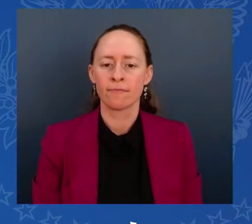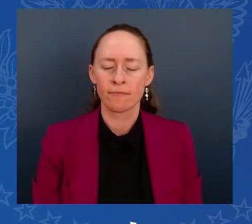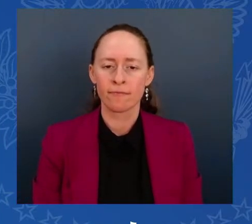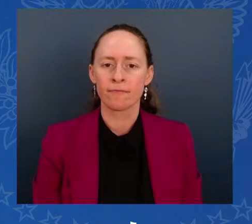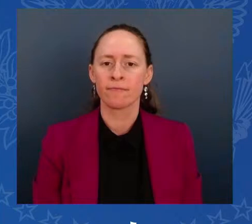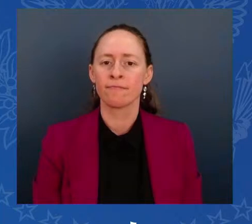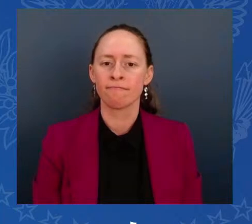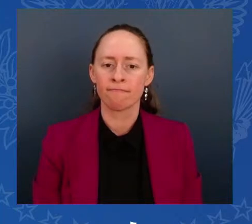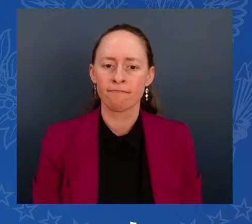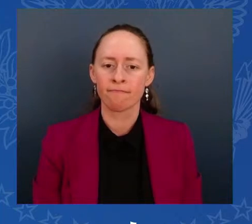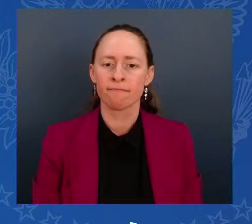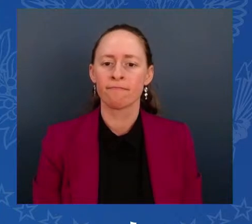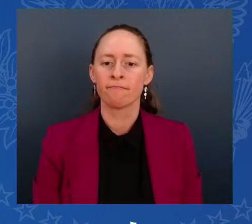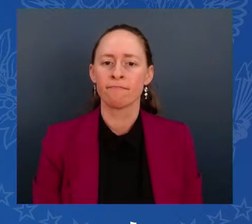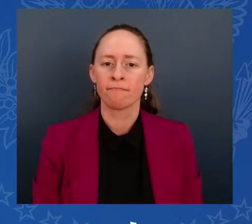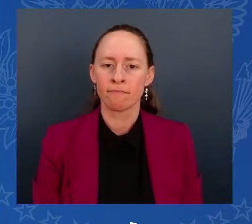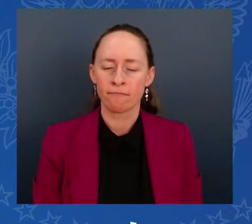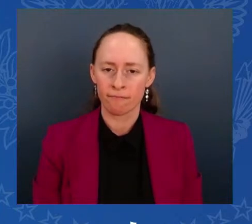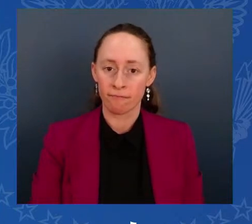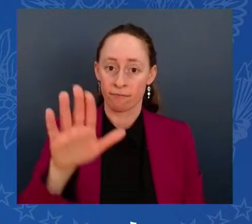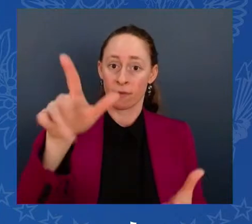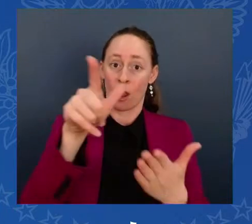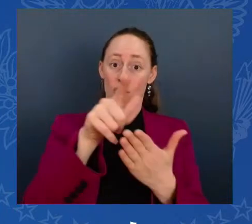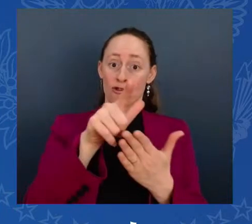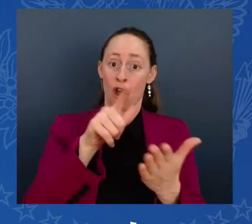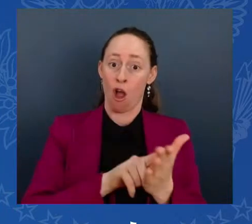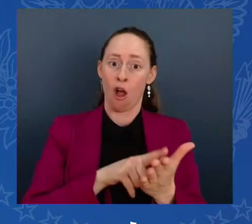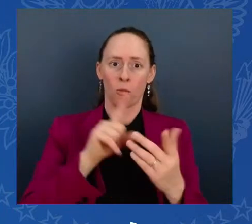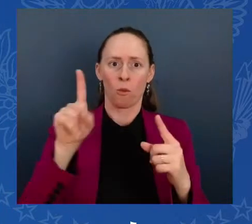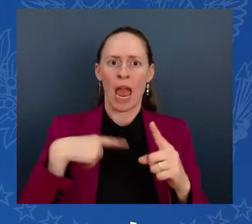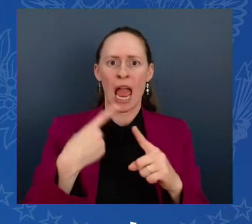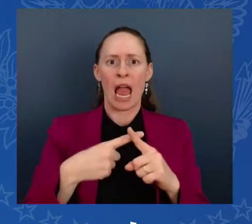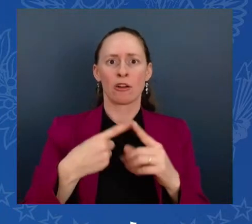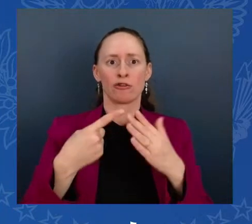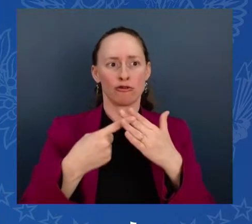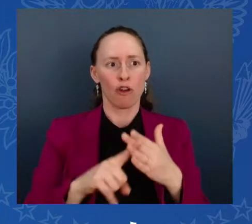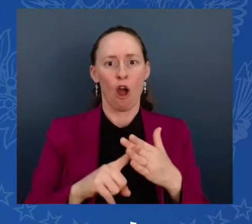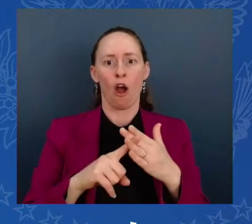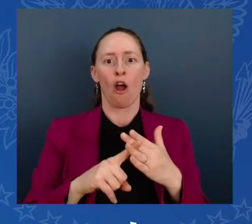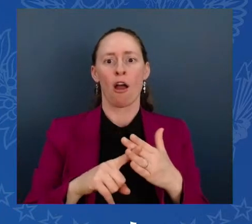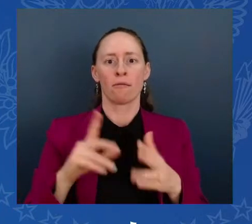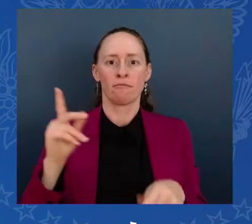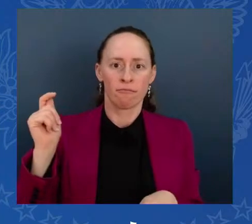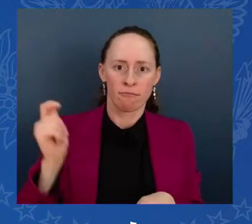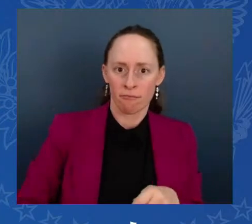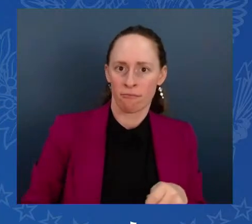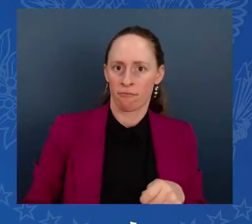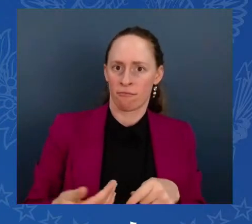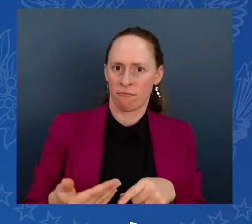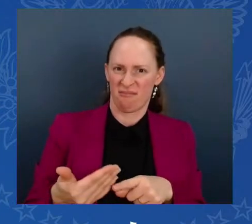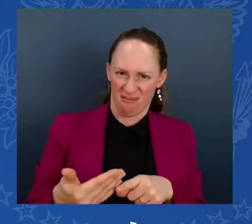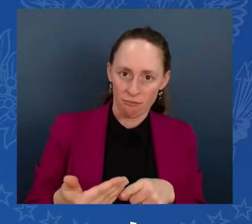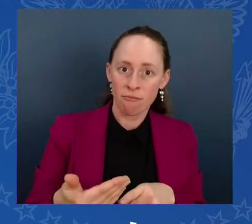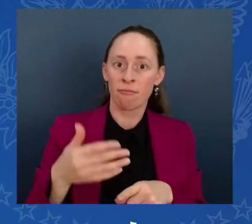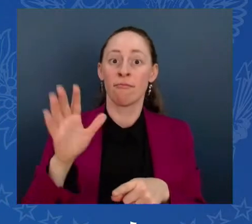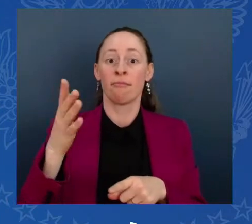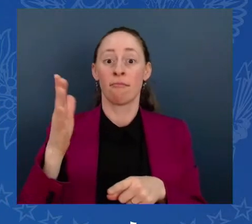[next] year, every senior in the United States of American, no matter what their cost of drugs -- and like I said, some of these cancer drugs